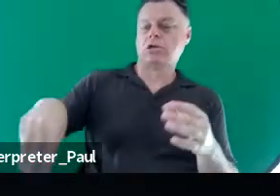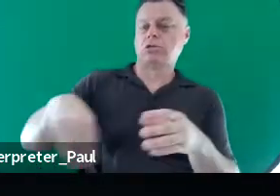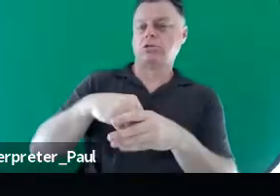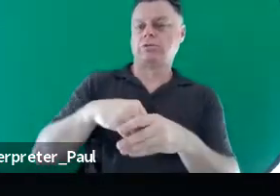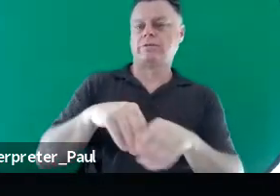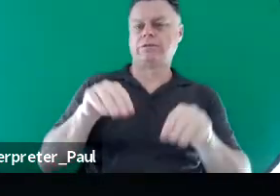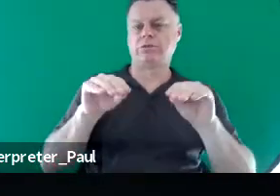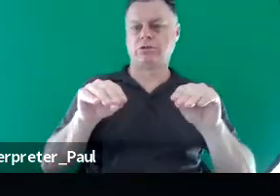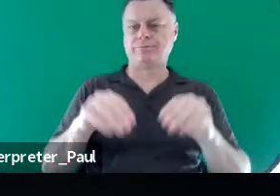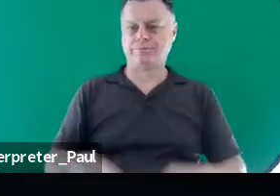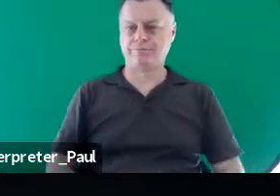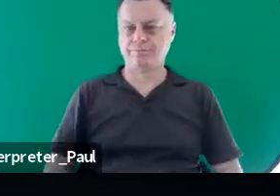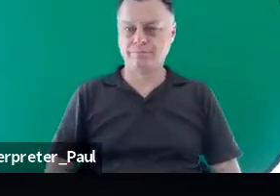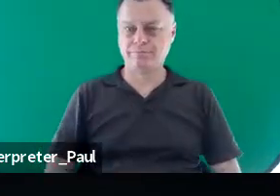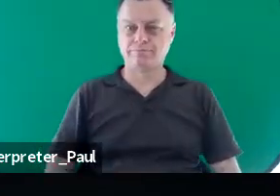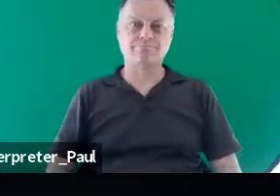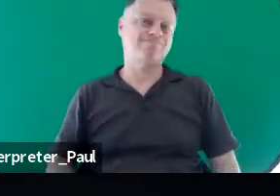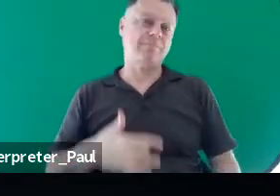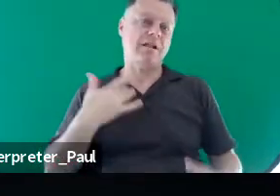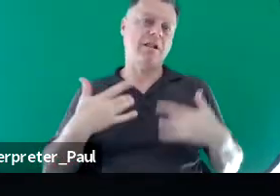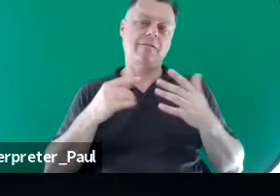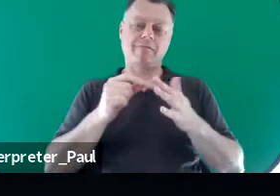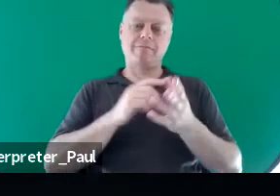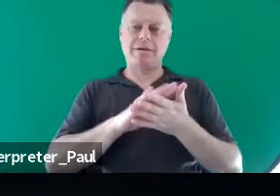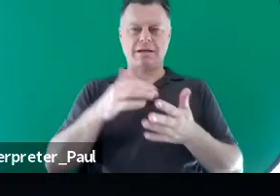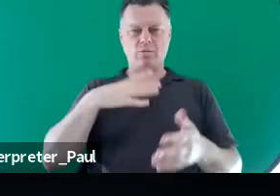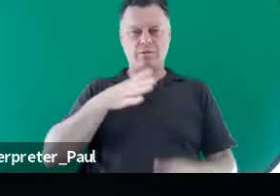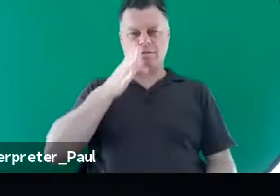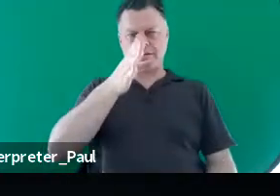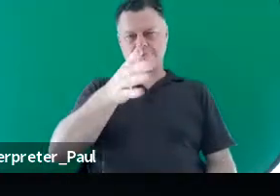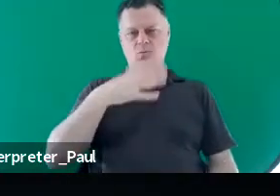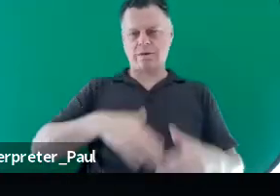that whatever their chosen path is, that they have the full potential to reach that idea about